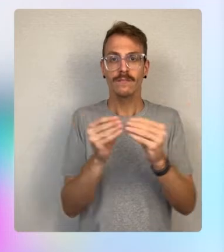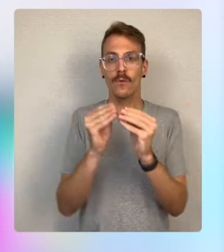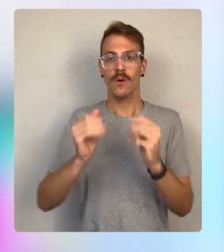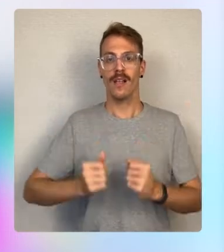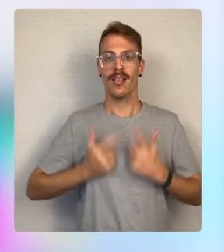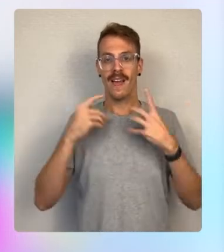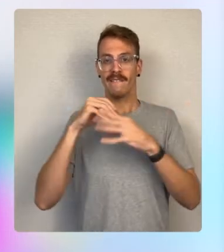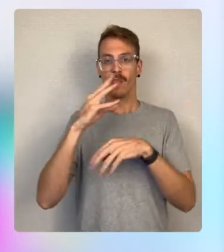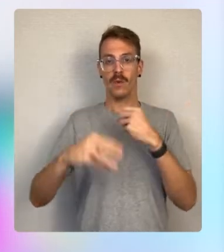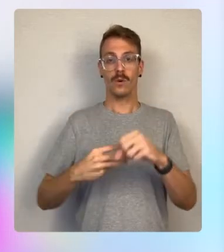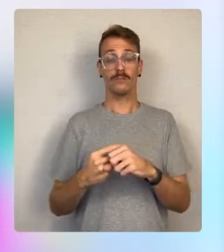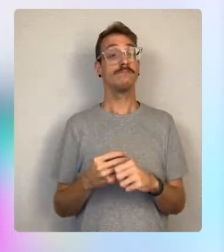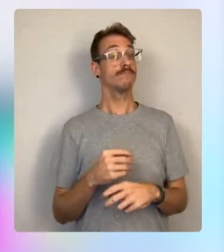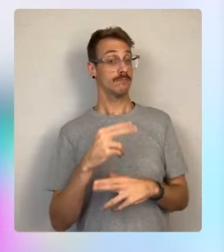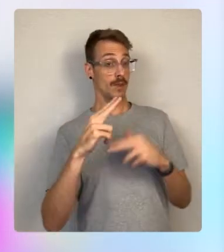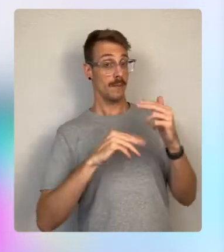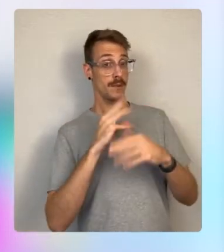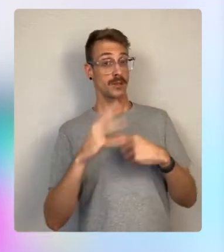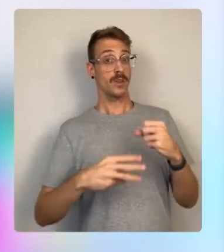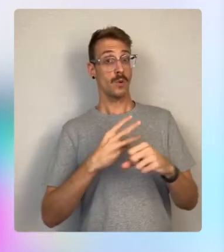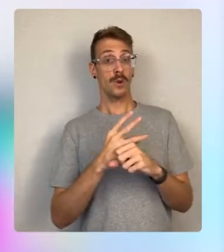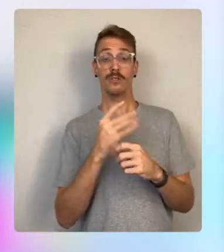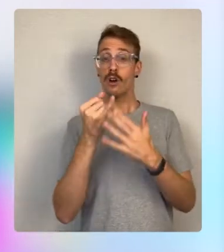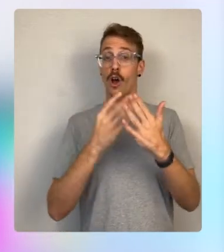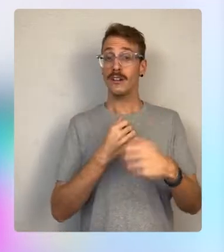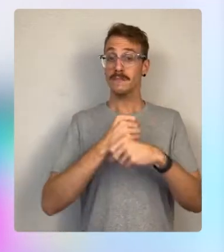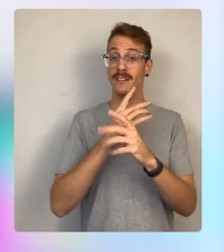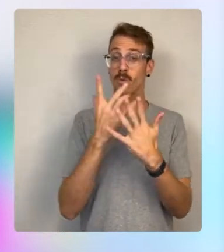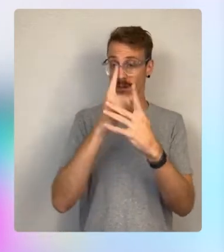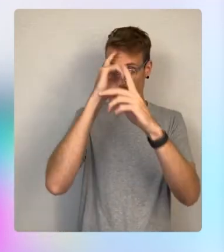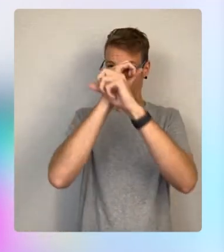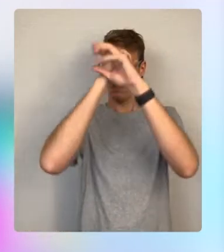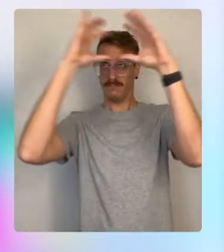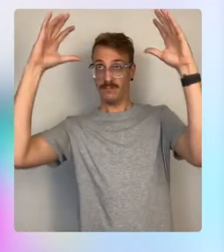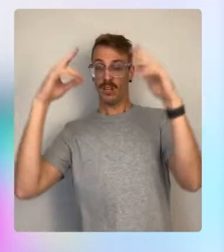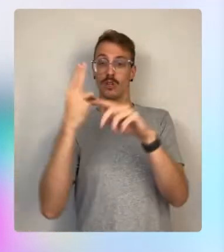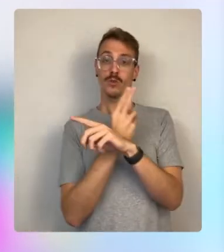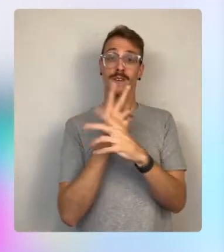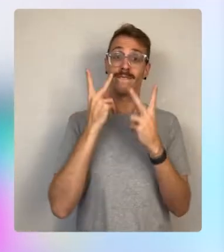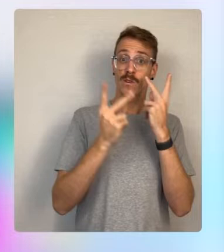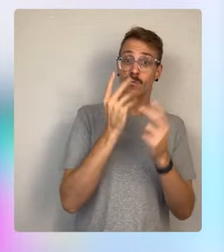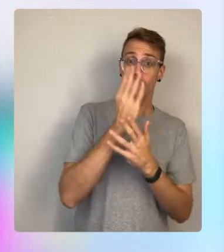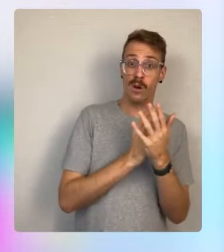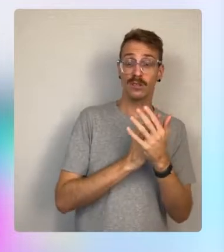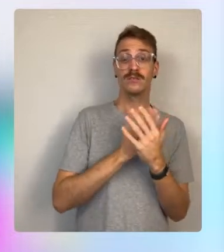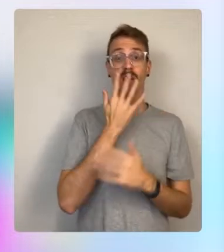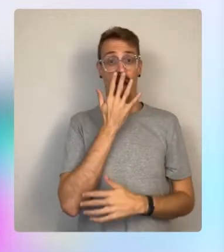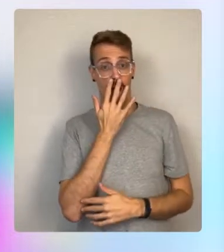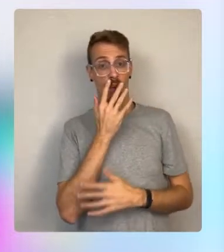When building a world, an artist creates what's in their mind's eye using visual elements, color, and design to tell the narrative.